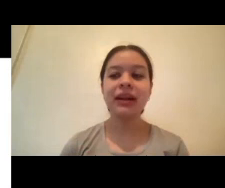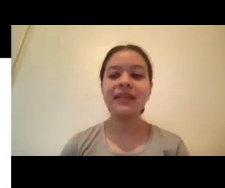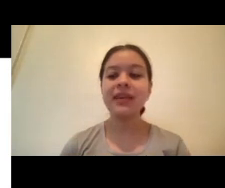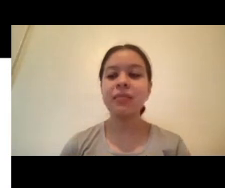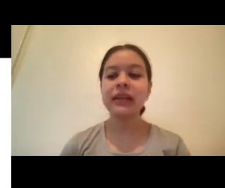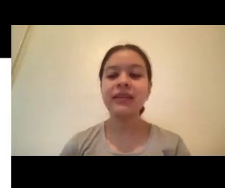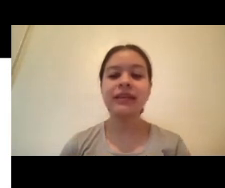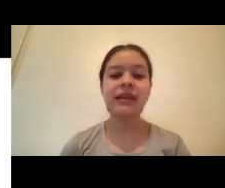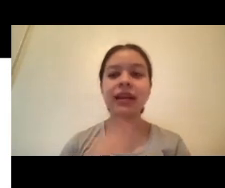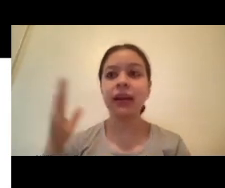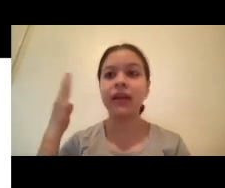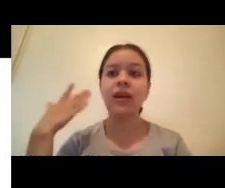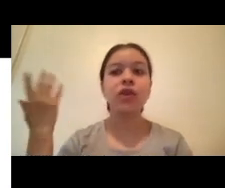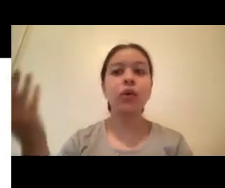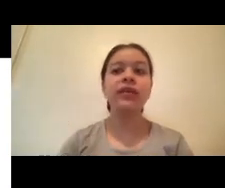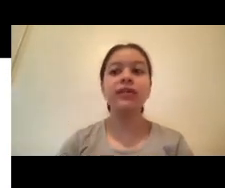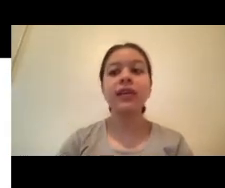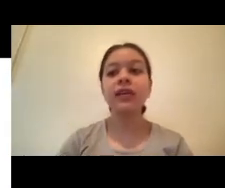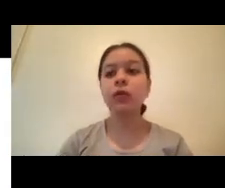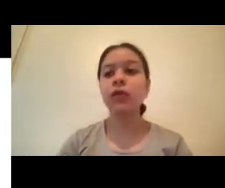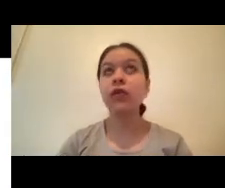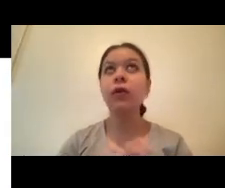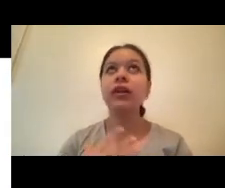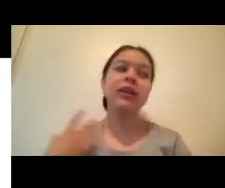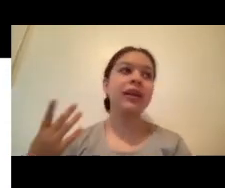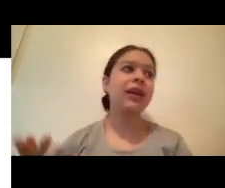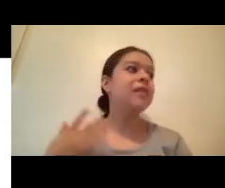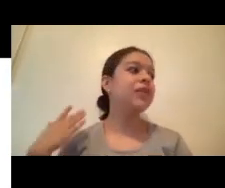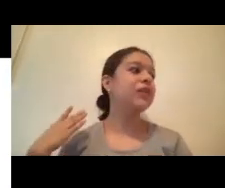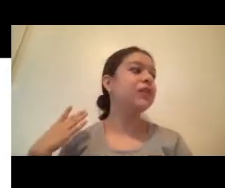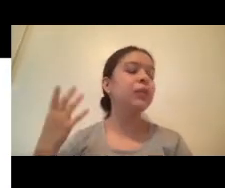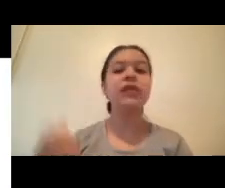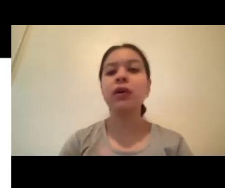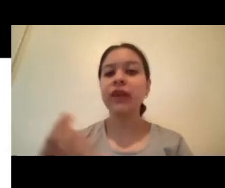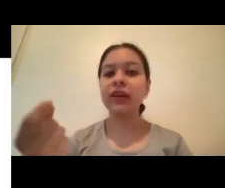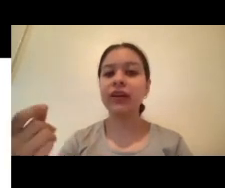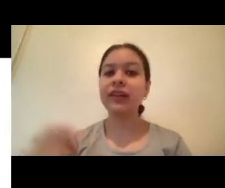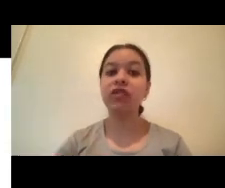mindset is, again, like the whole idea of things that snowballing. Like if there's one stop failure, like that's